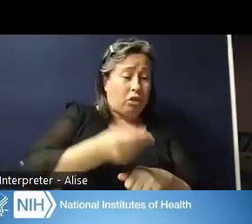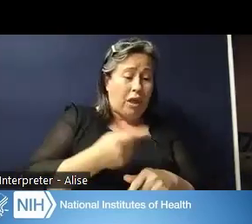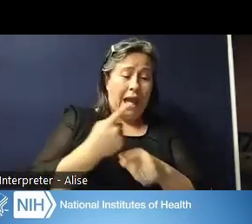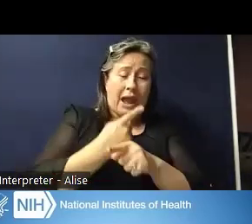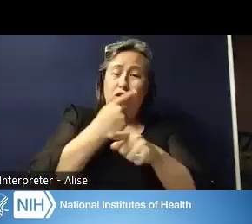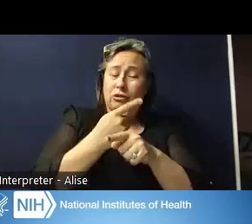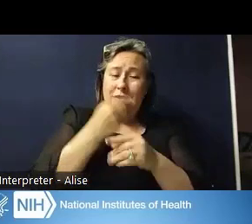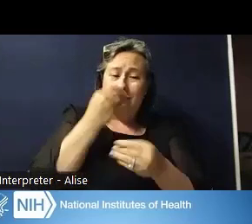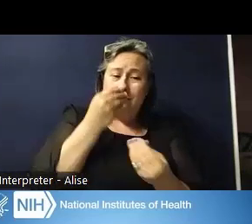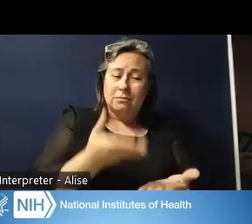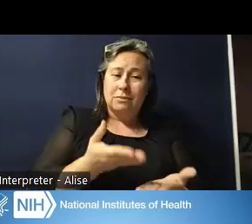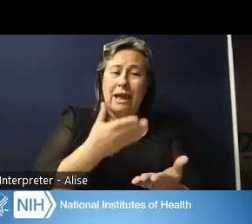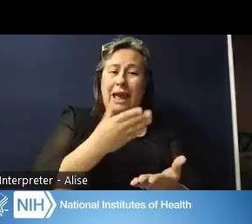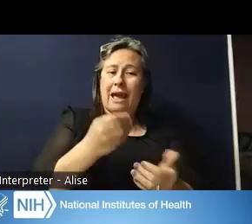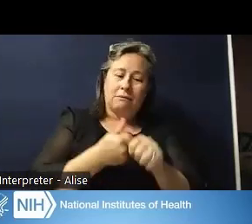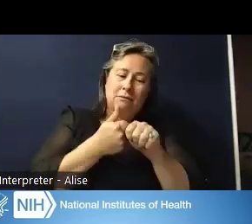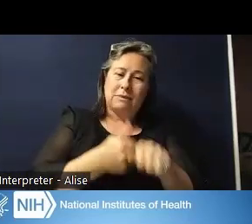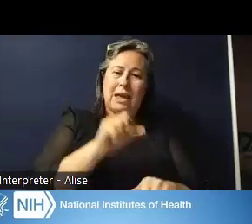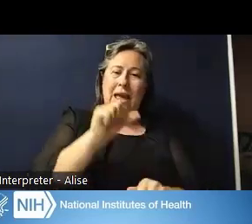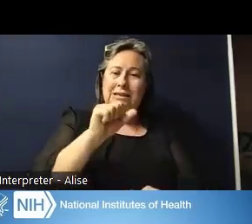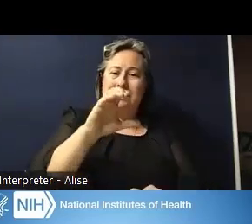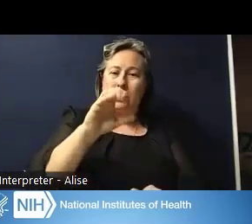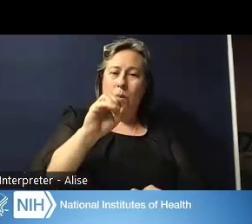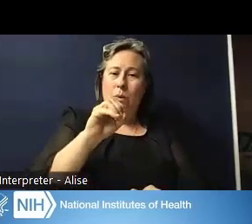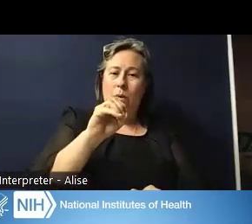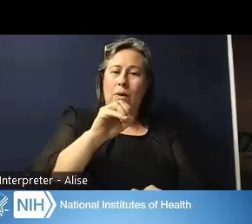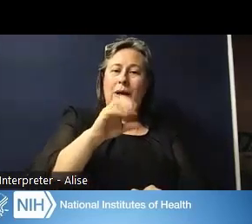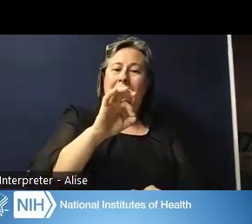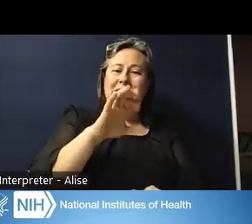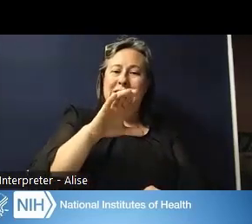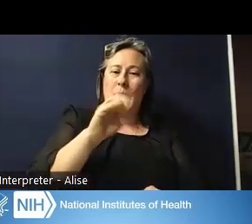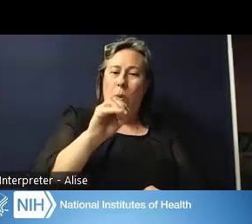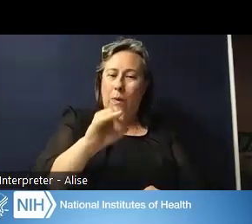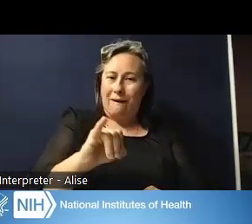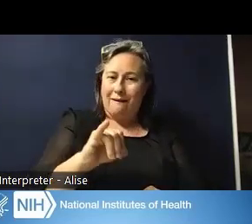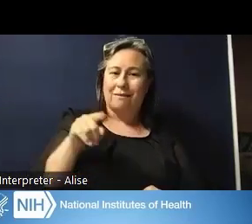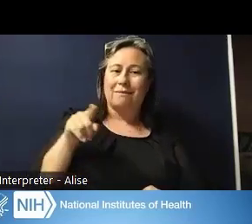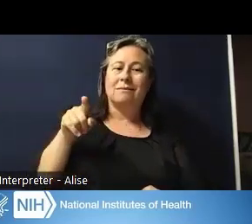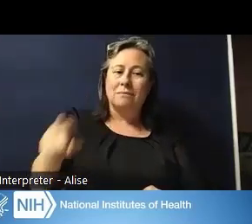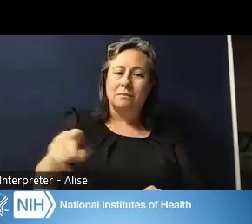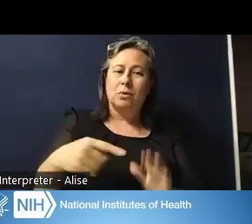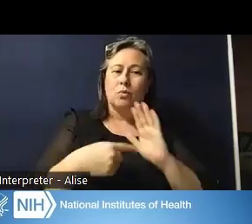and comply with the FCOI and invention and patent requirements represents a violation